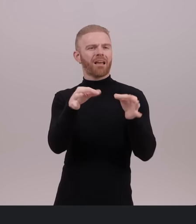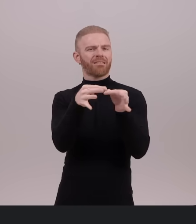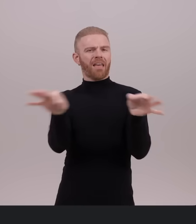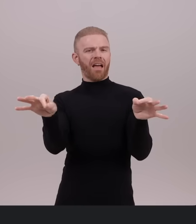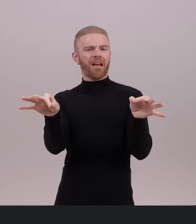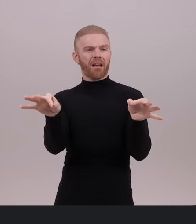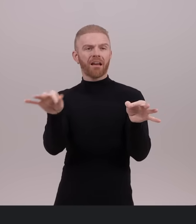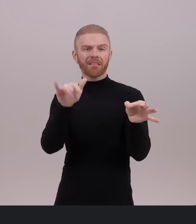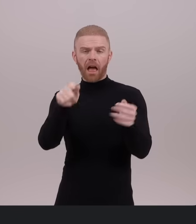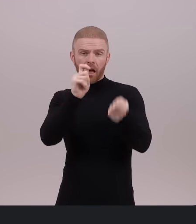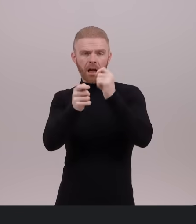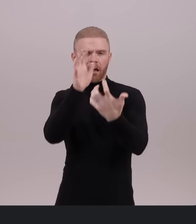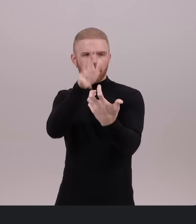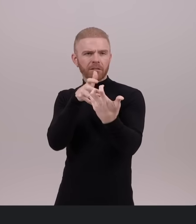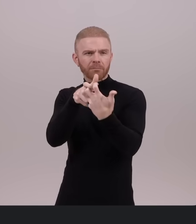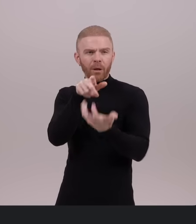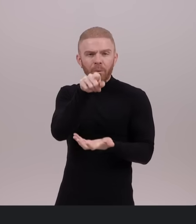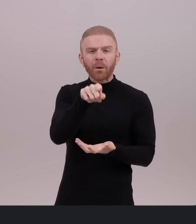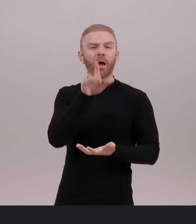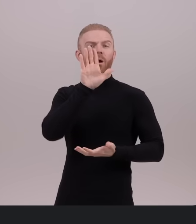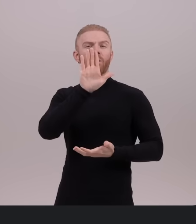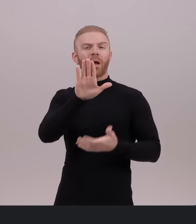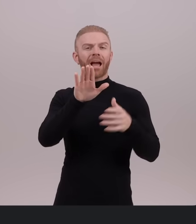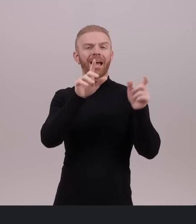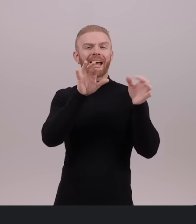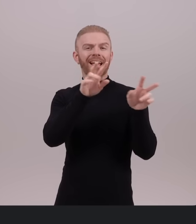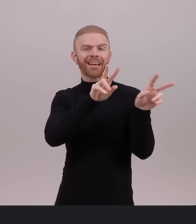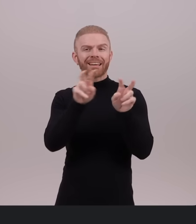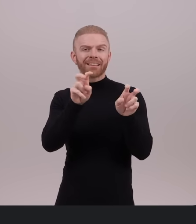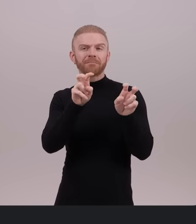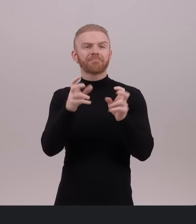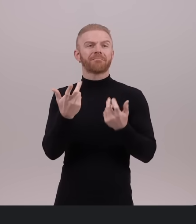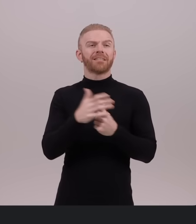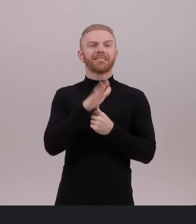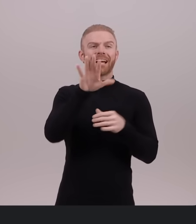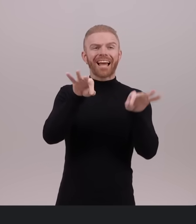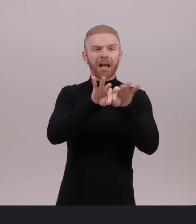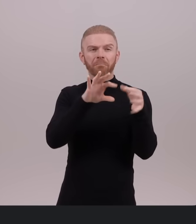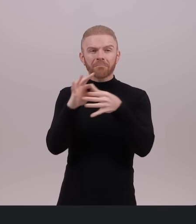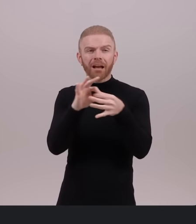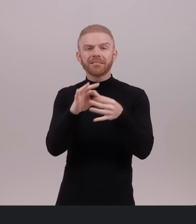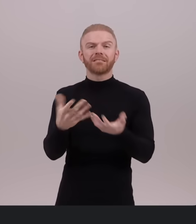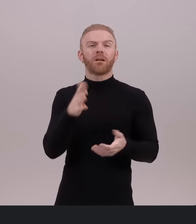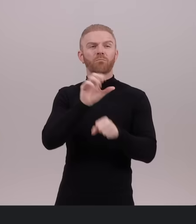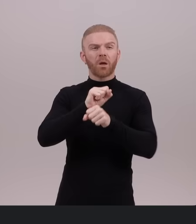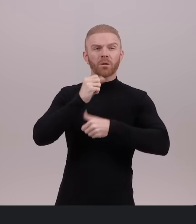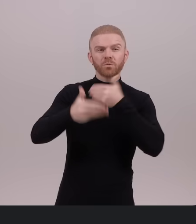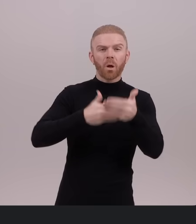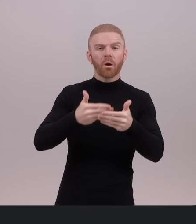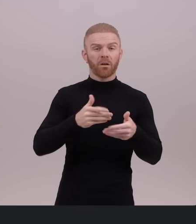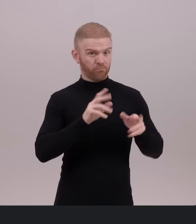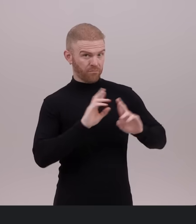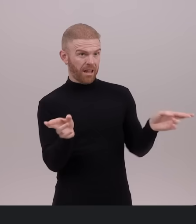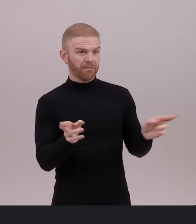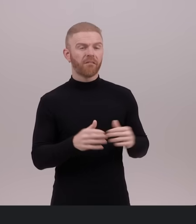Your Themes, your workflows, your key bindings. Kevin, are we good to go? We're all set.